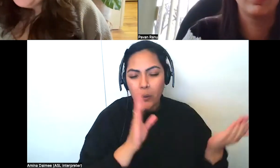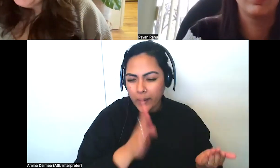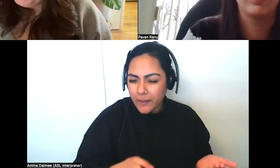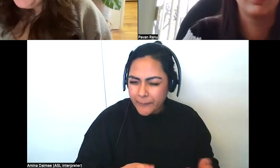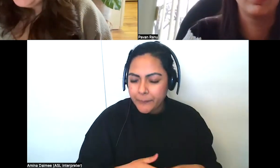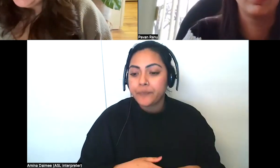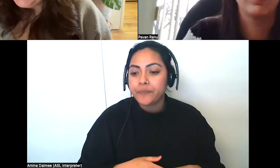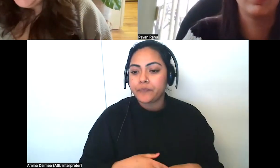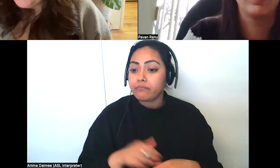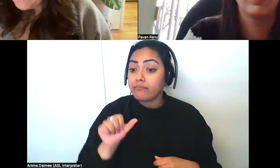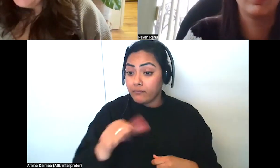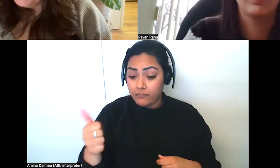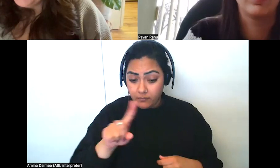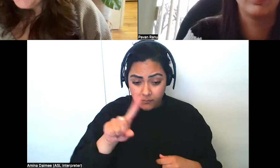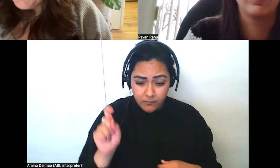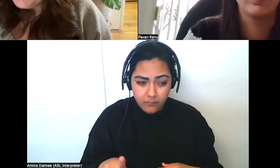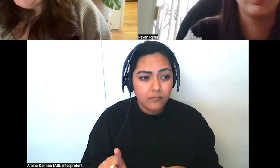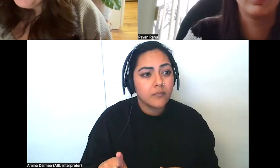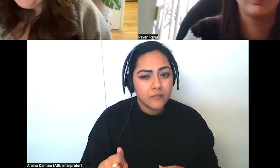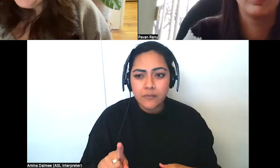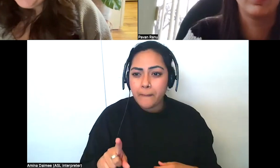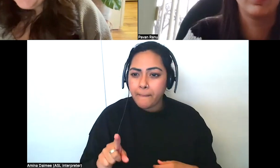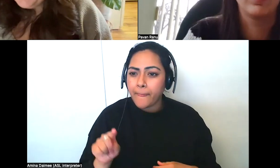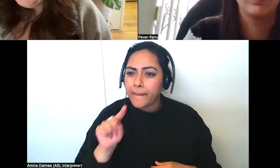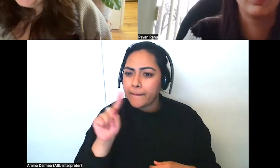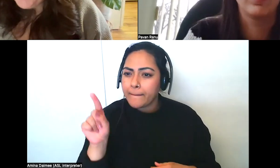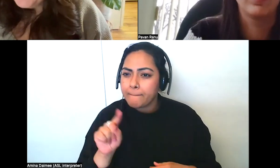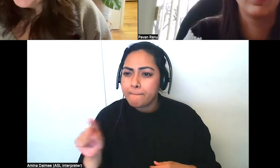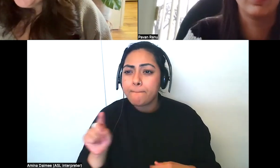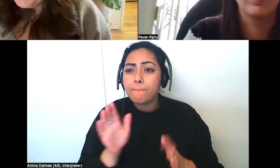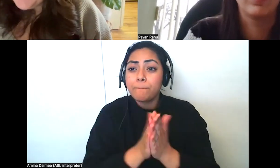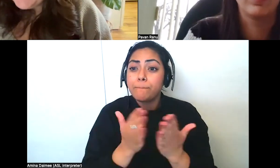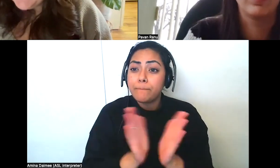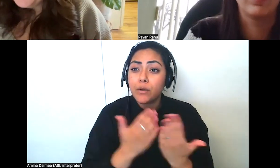products respond to these trends? Does book cover design express a Cottagecore aesthetic